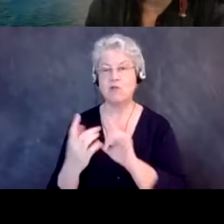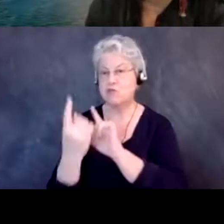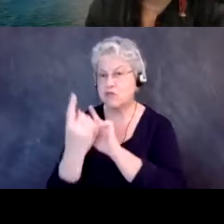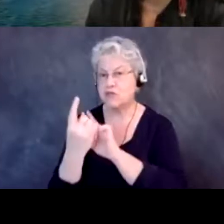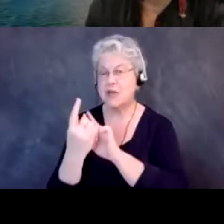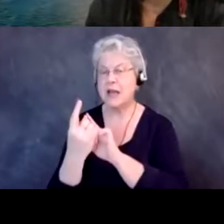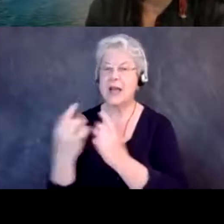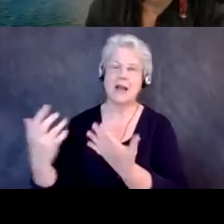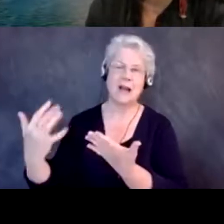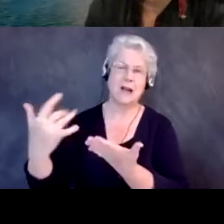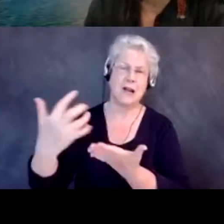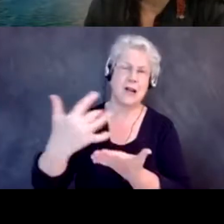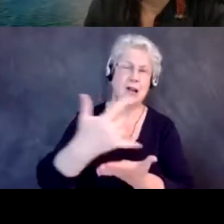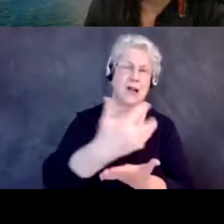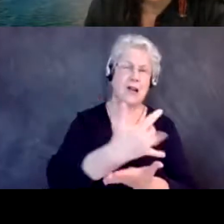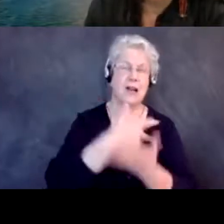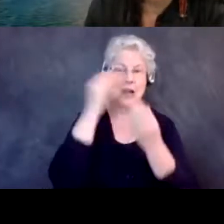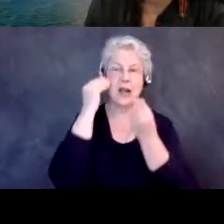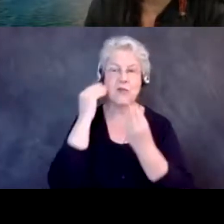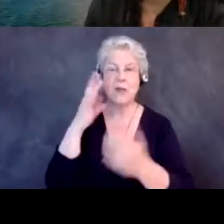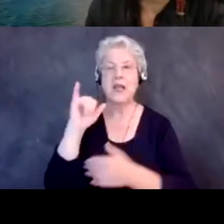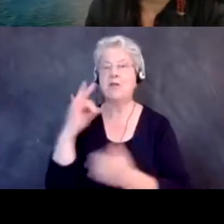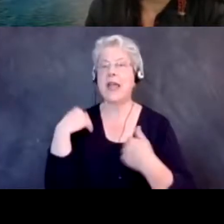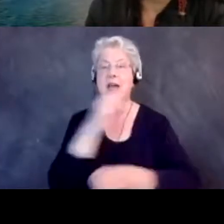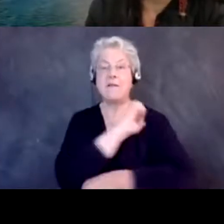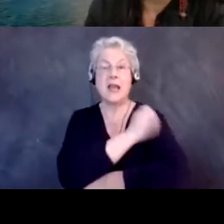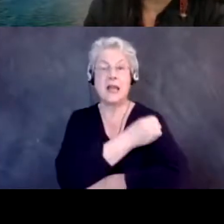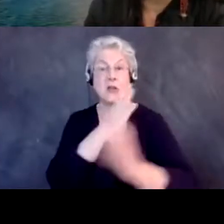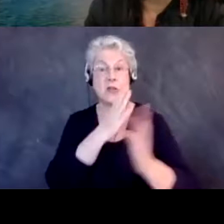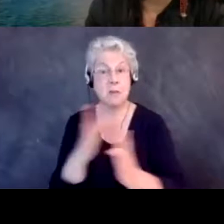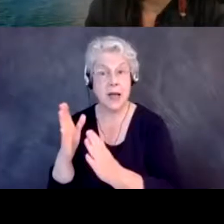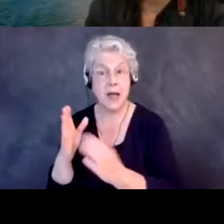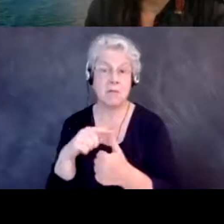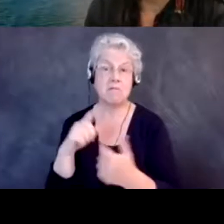the information we could about whether we had an energy plan or if we had a housing audit,